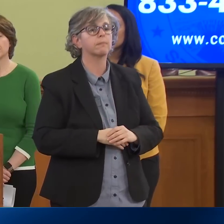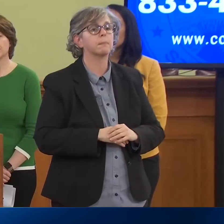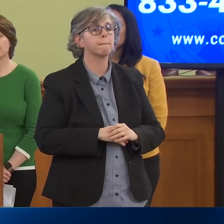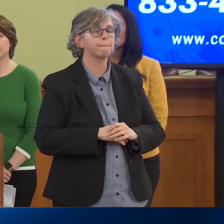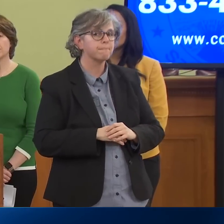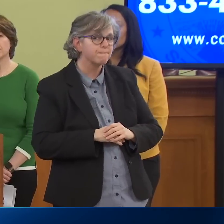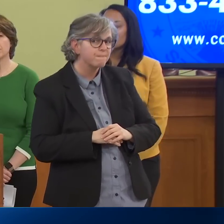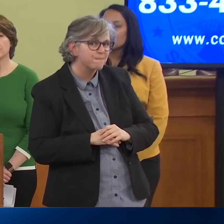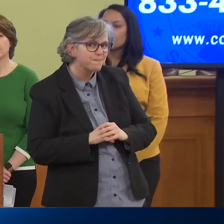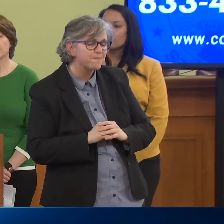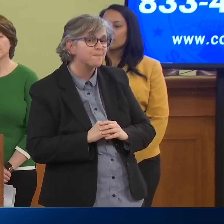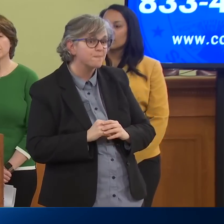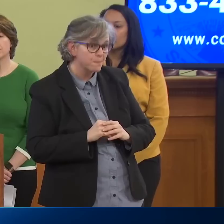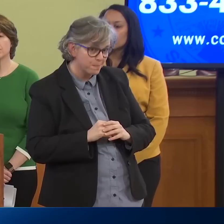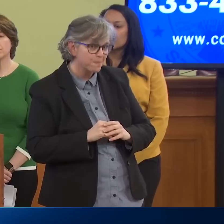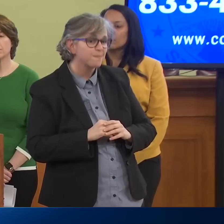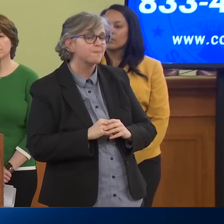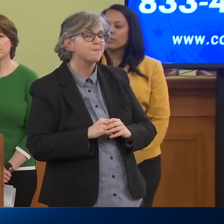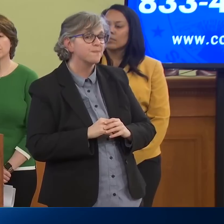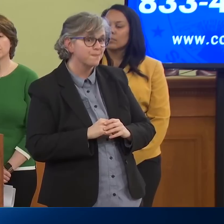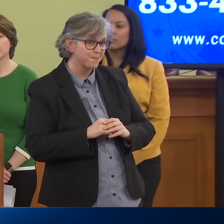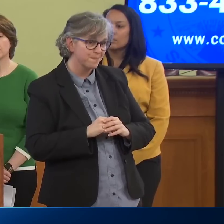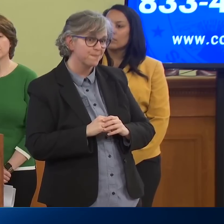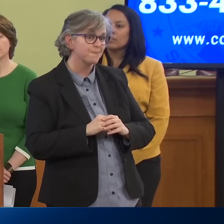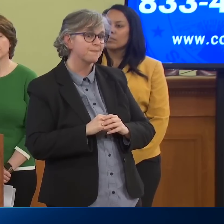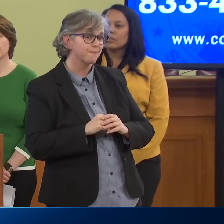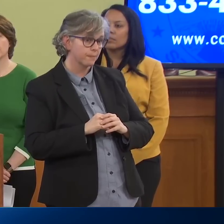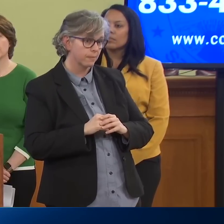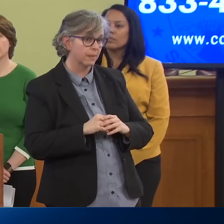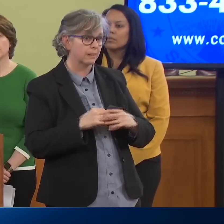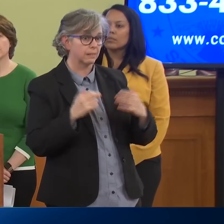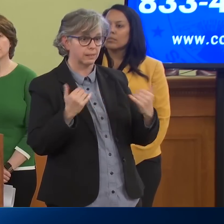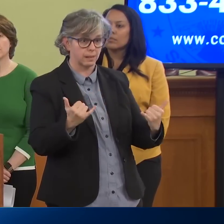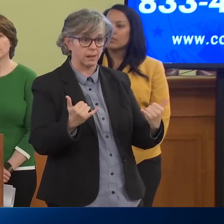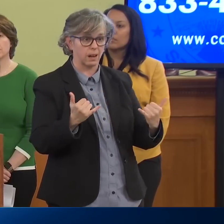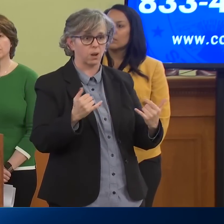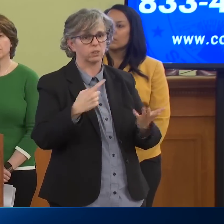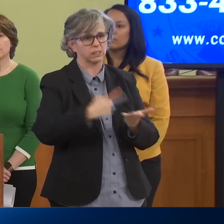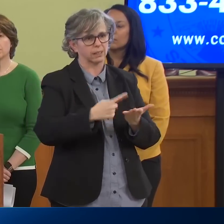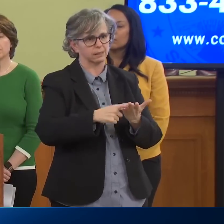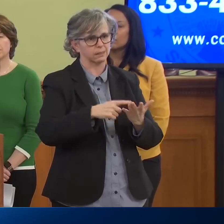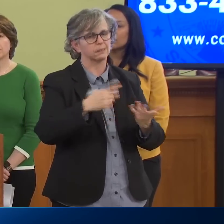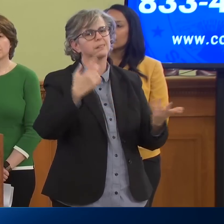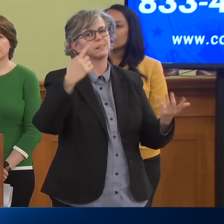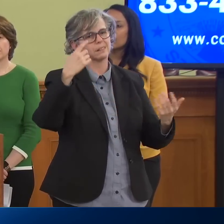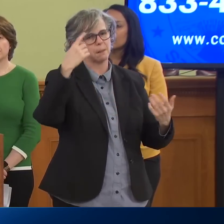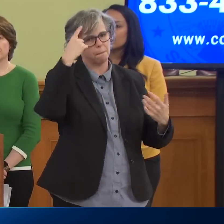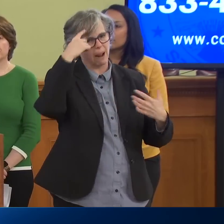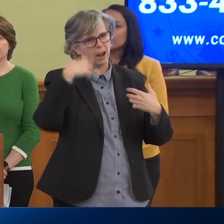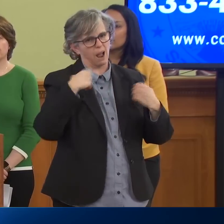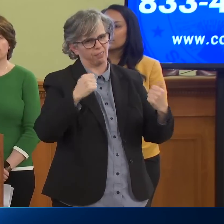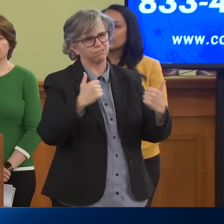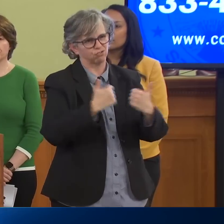AGAIN, THIS IS COMMON SENSE, BUT IT'S IMPORTANT TO EMPHASIZE.